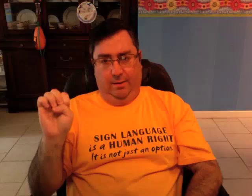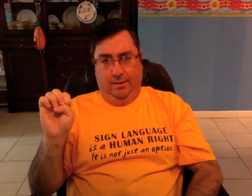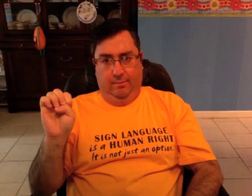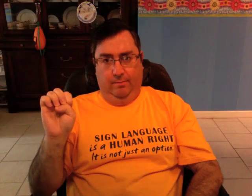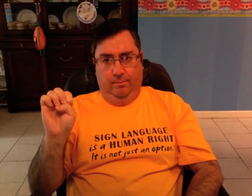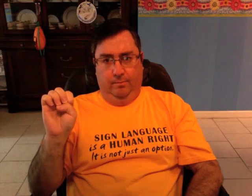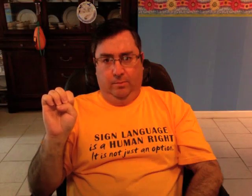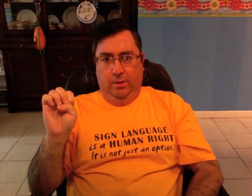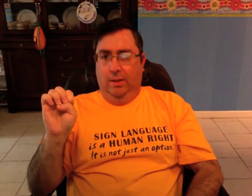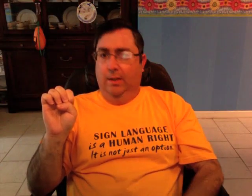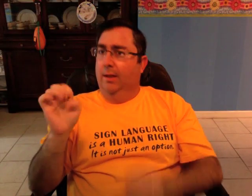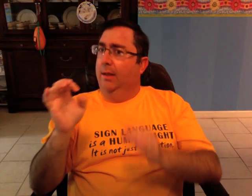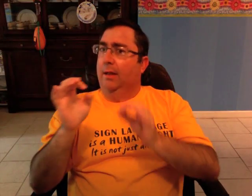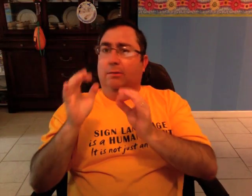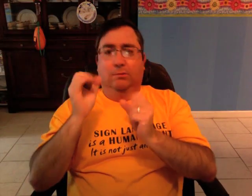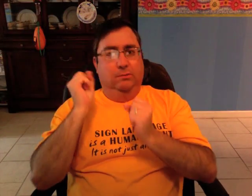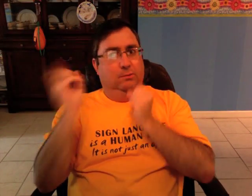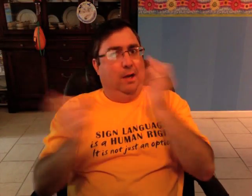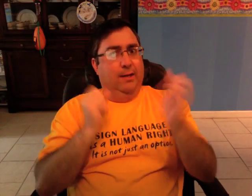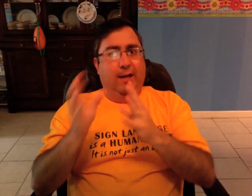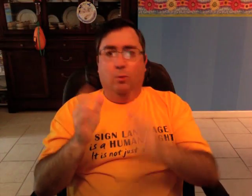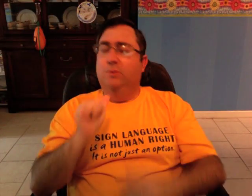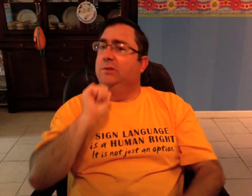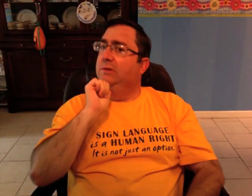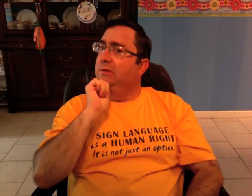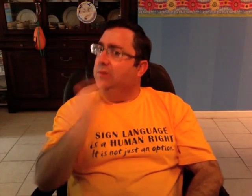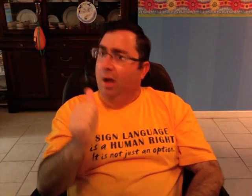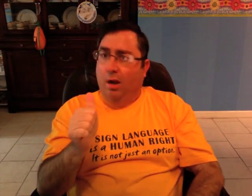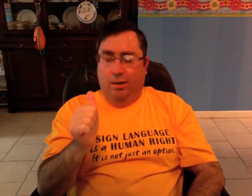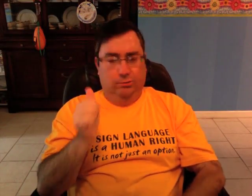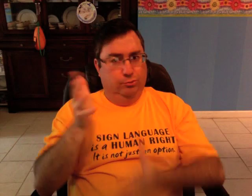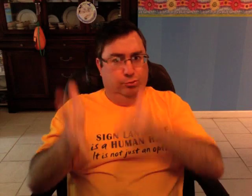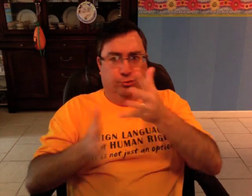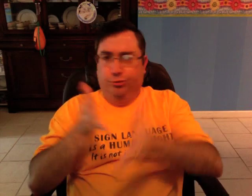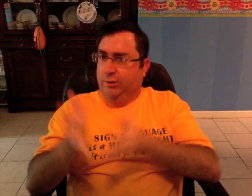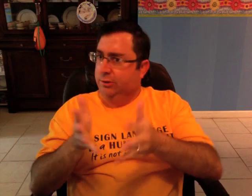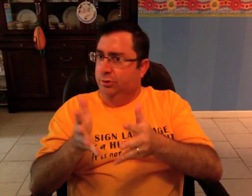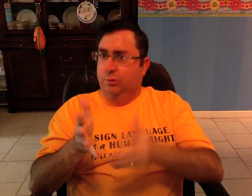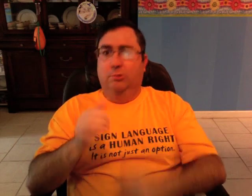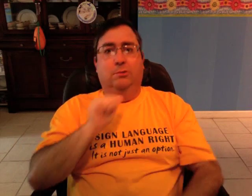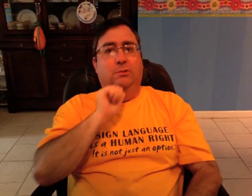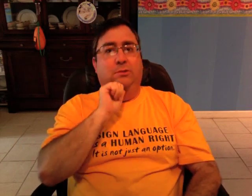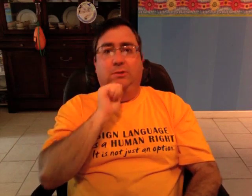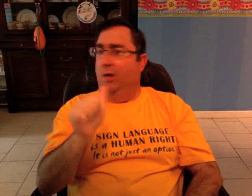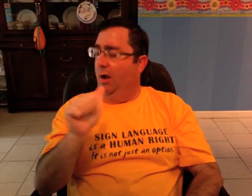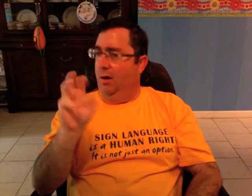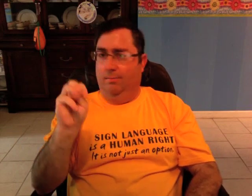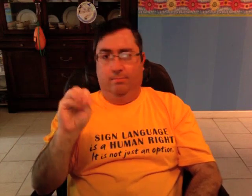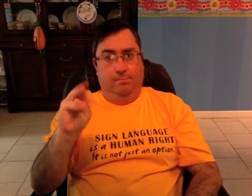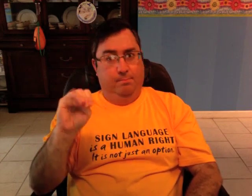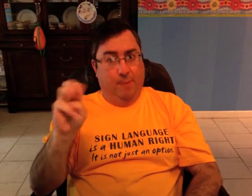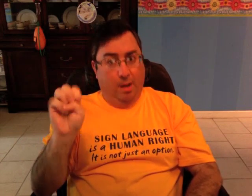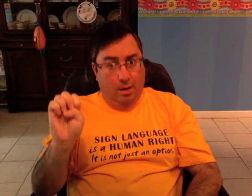Sign languages are NOT gestures, nor are they mime!